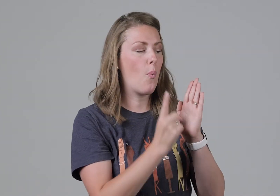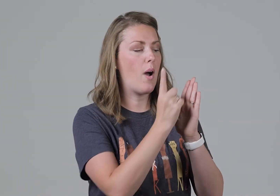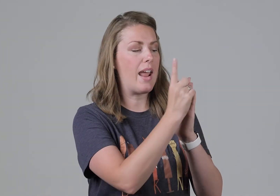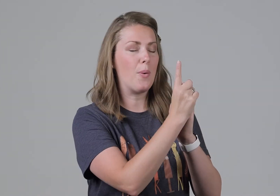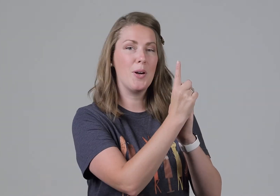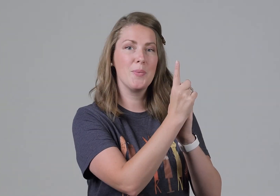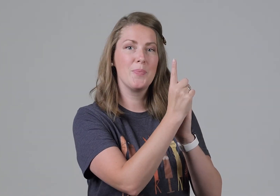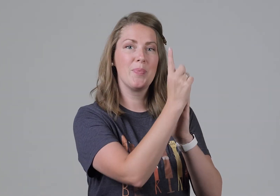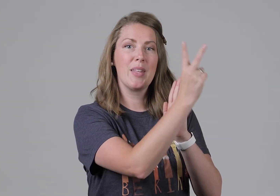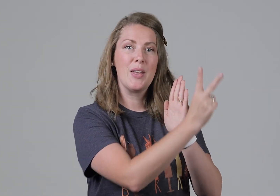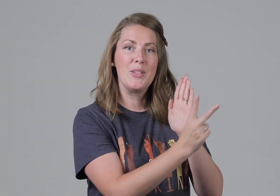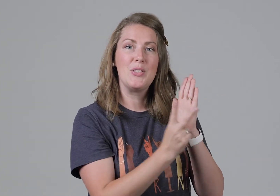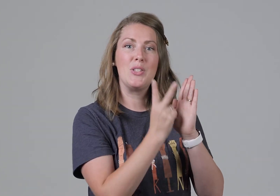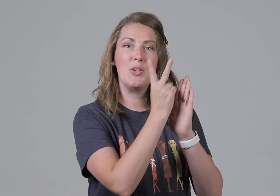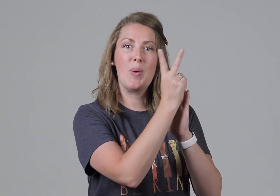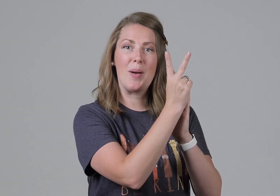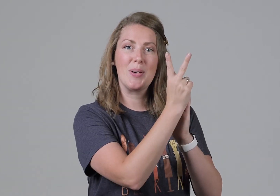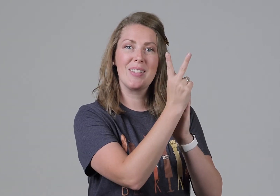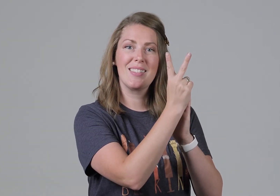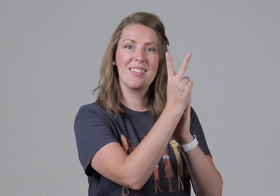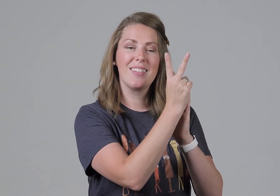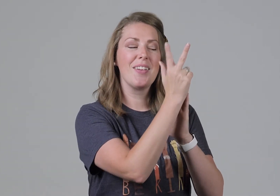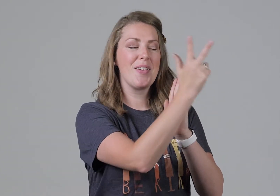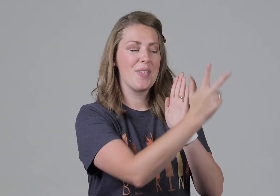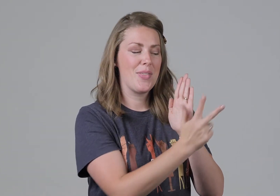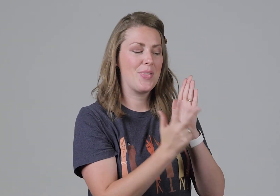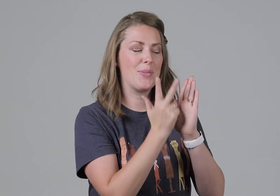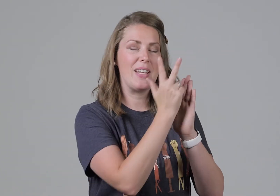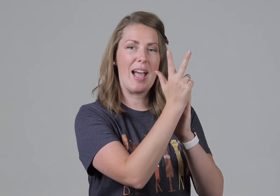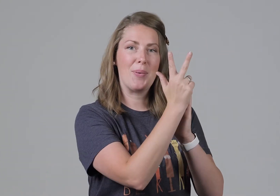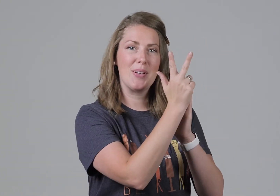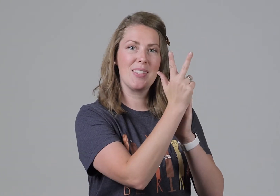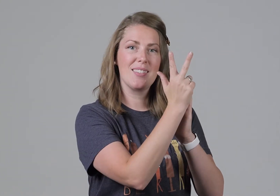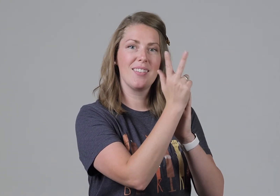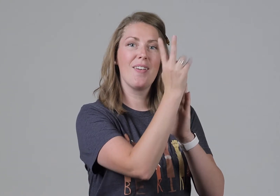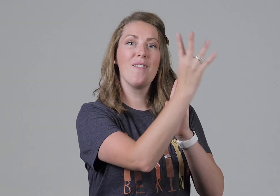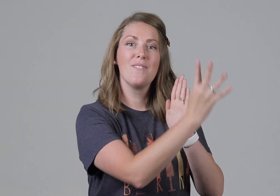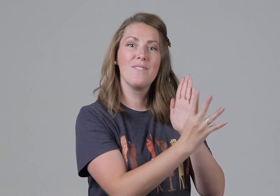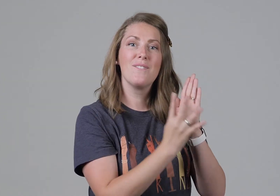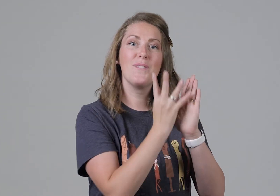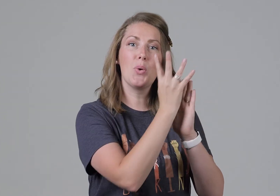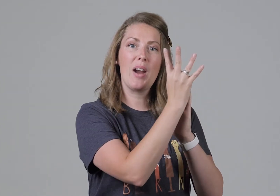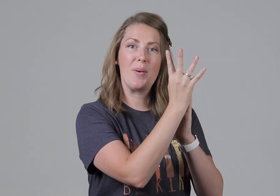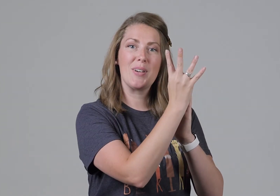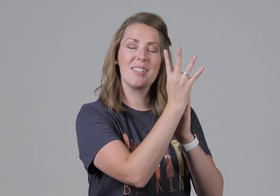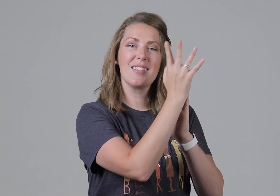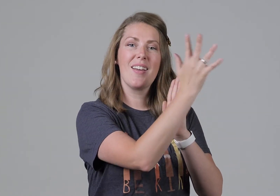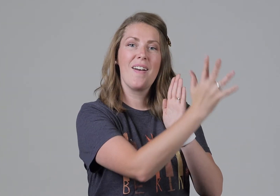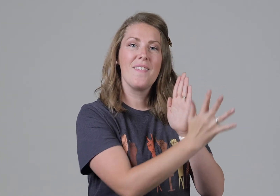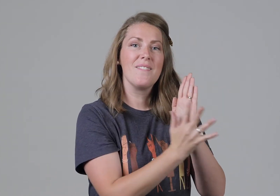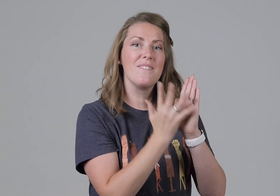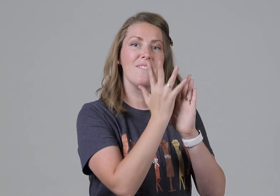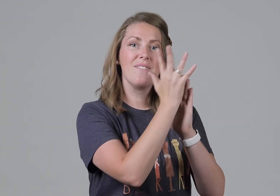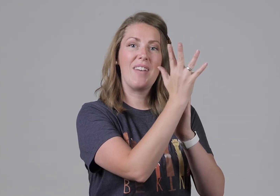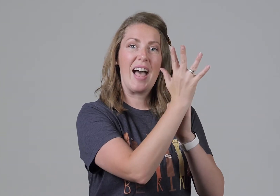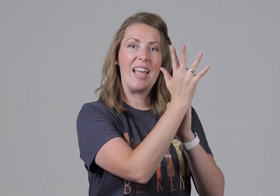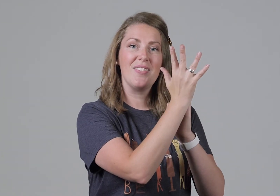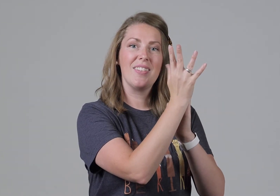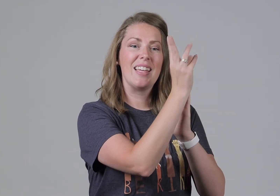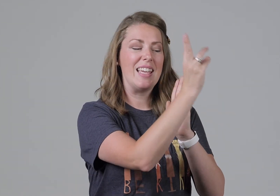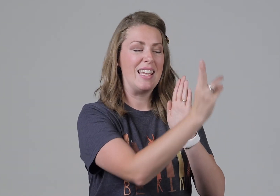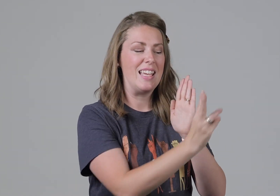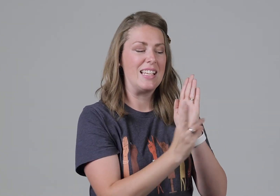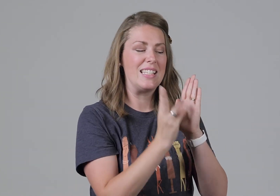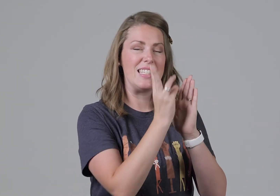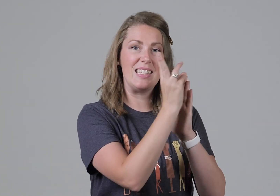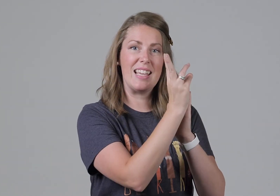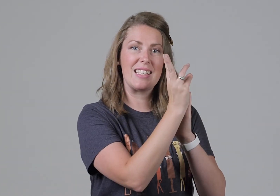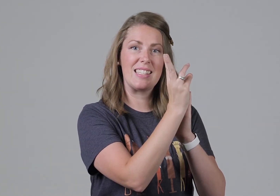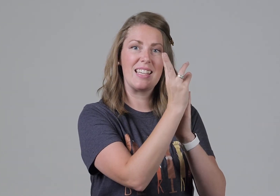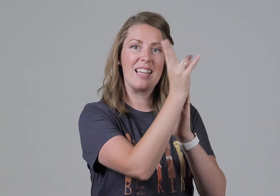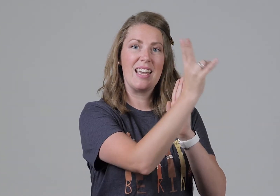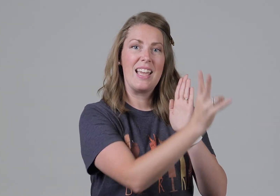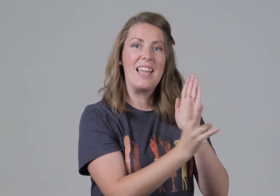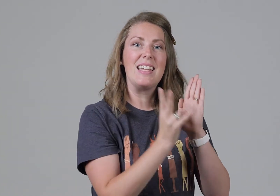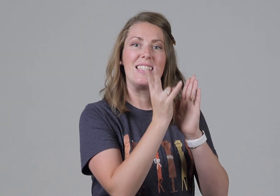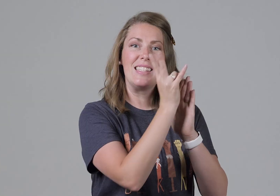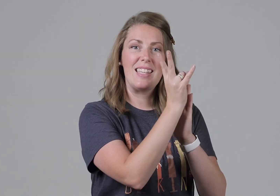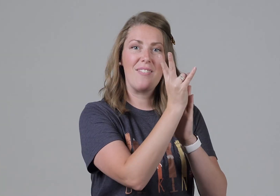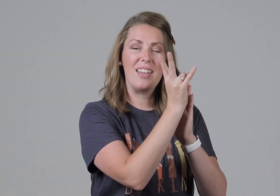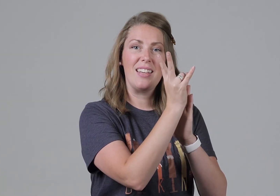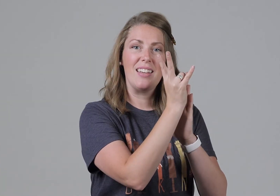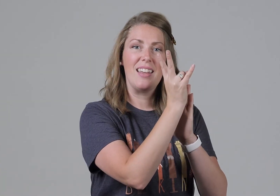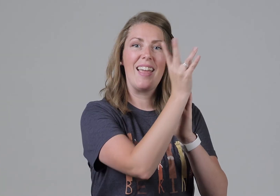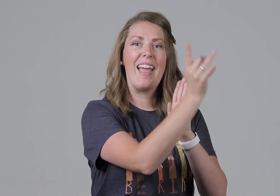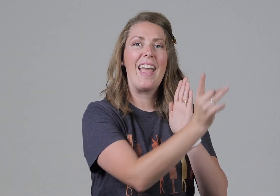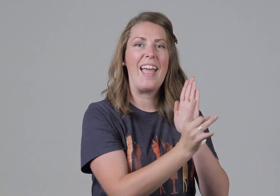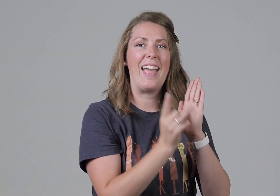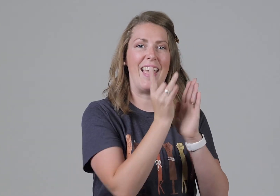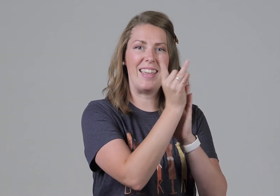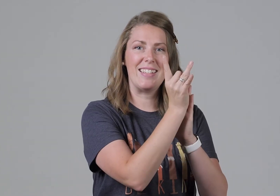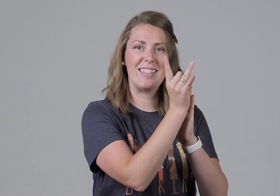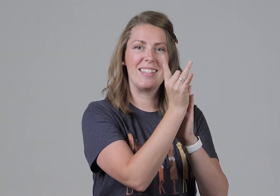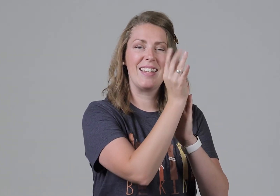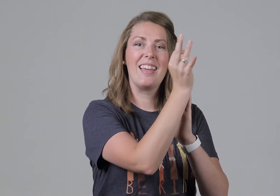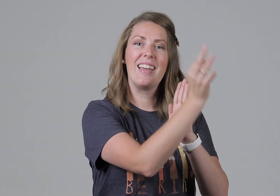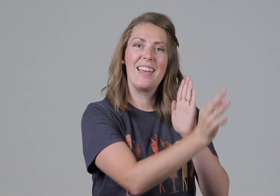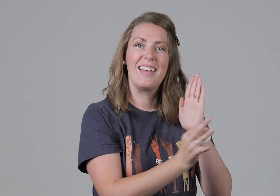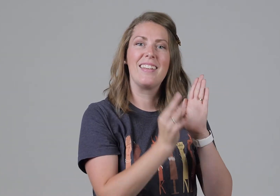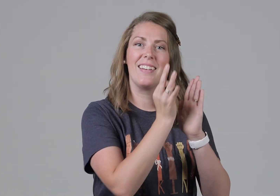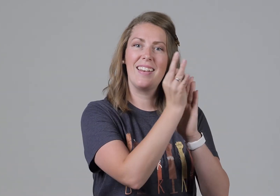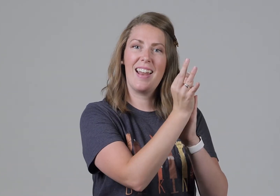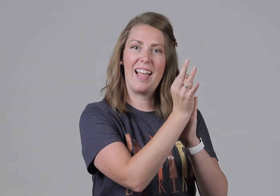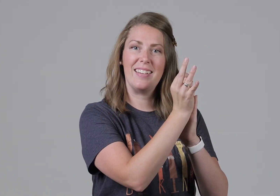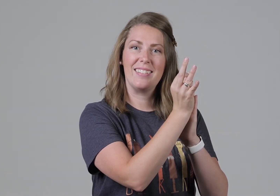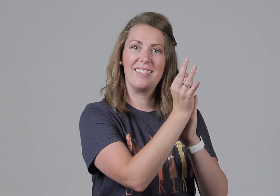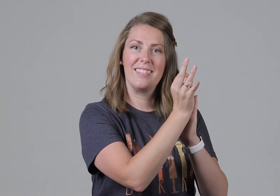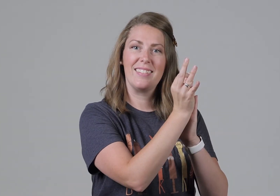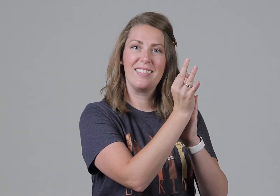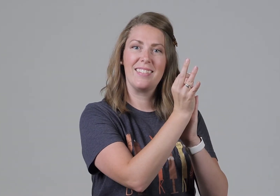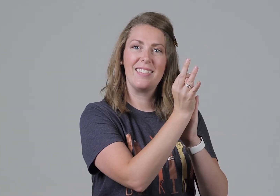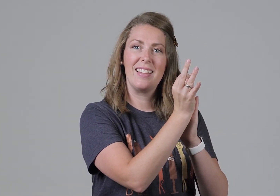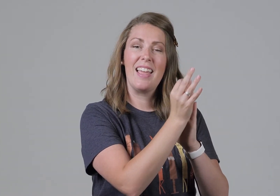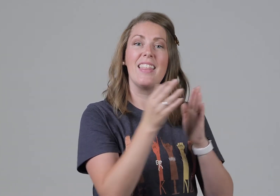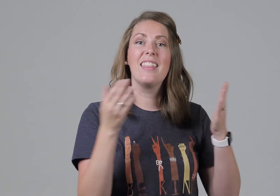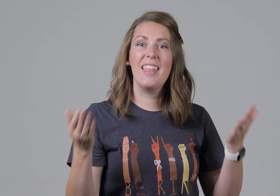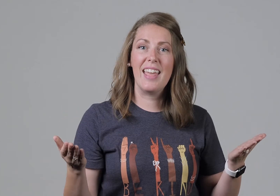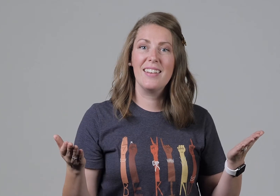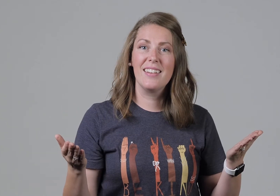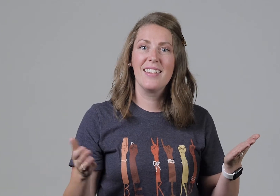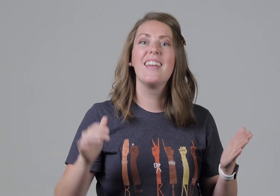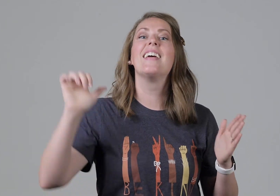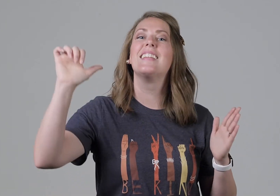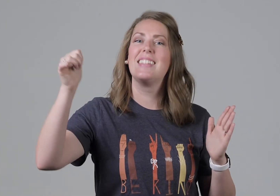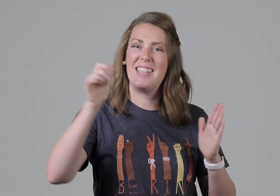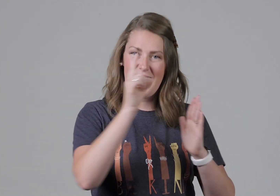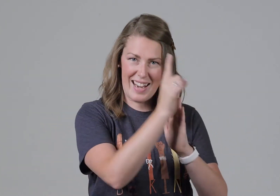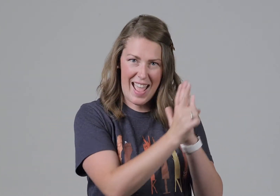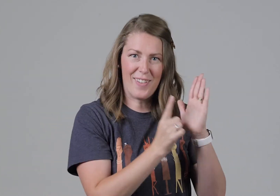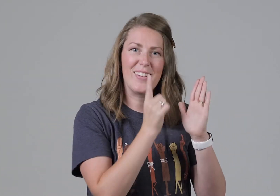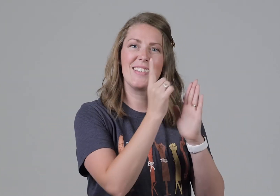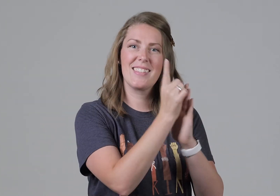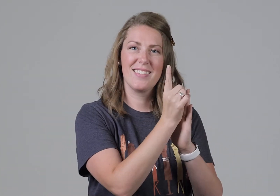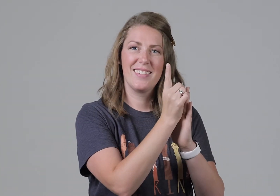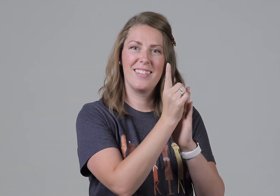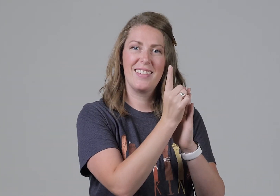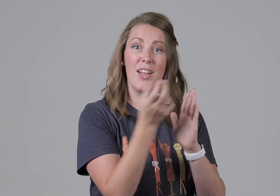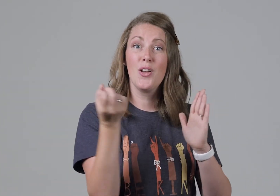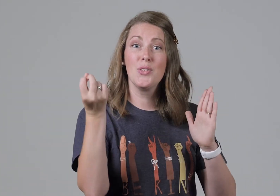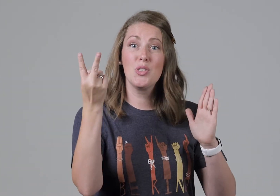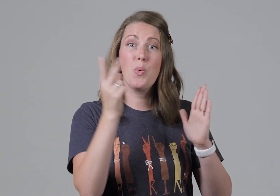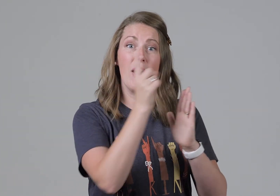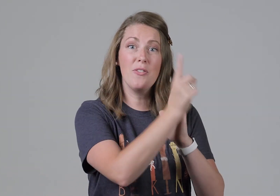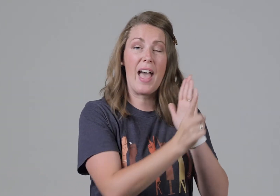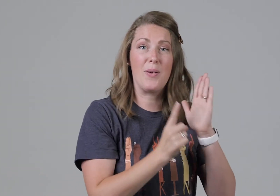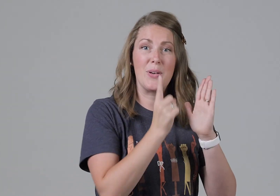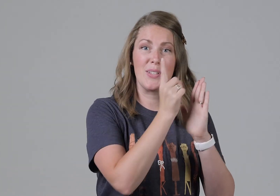one hour, two hours, three hours, four hours, five, six, seven, eight, nine, then 10 hours, 12 hours,